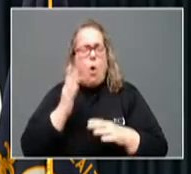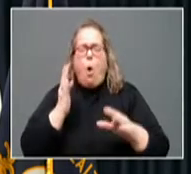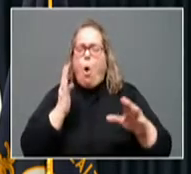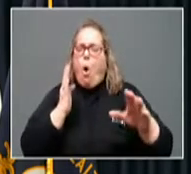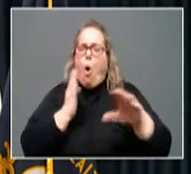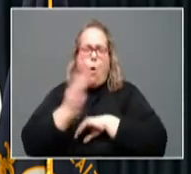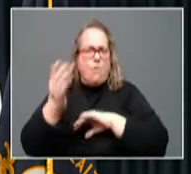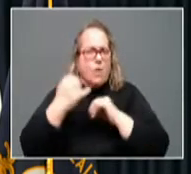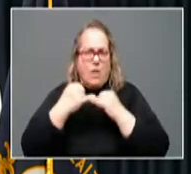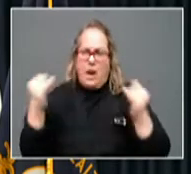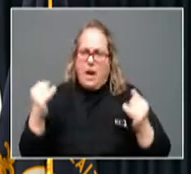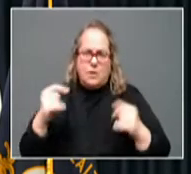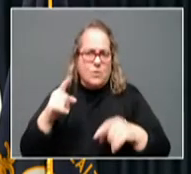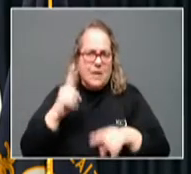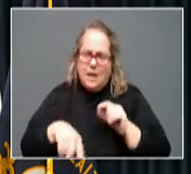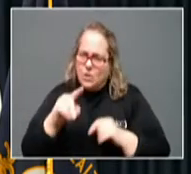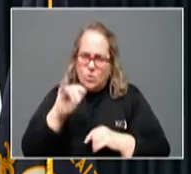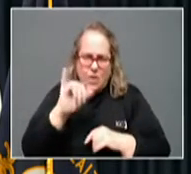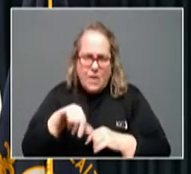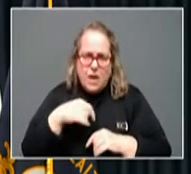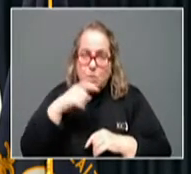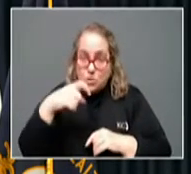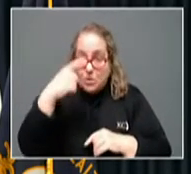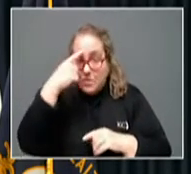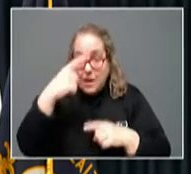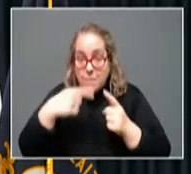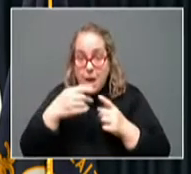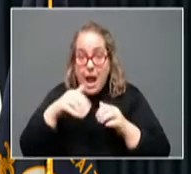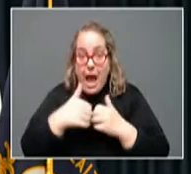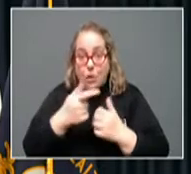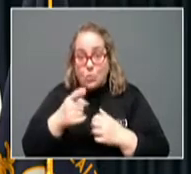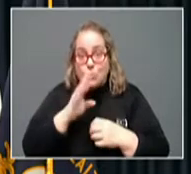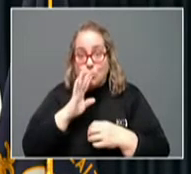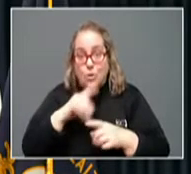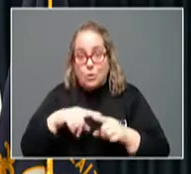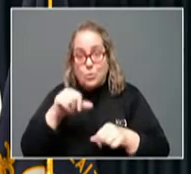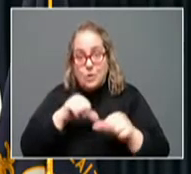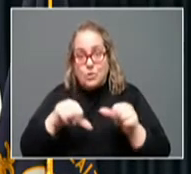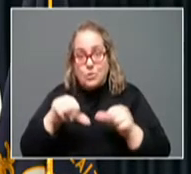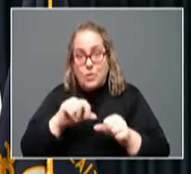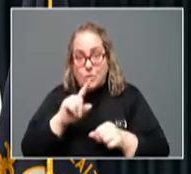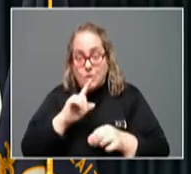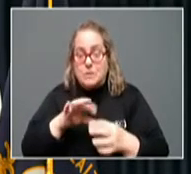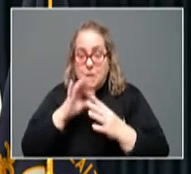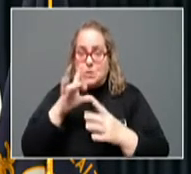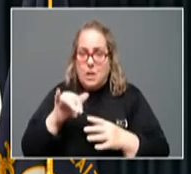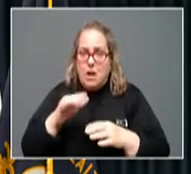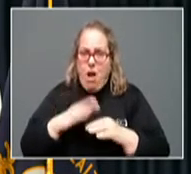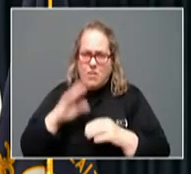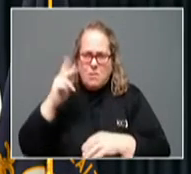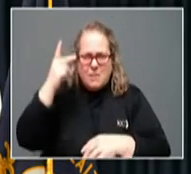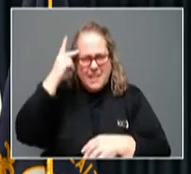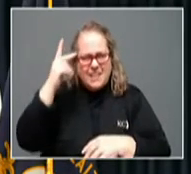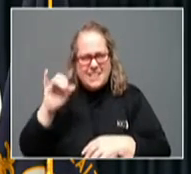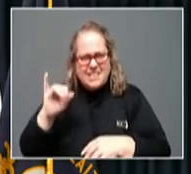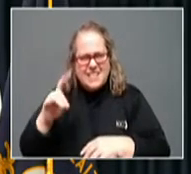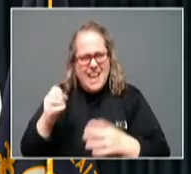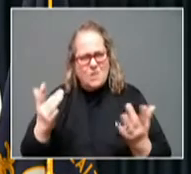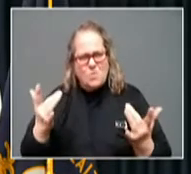Um, and we really ought to think about the way we talk to each other, especially um on the political side and know that that some of that speech can